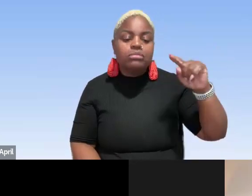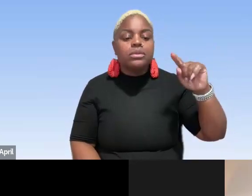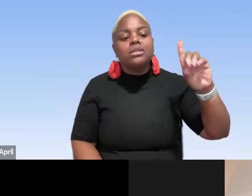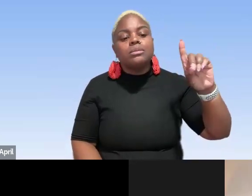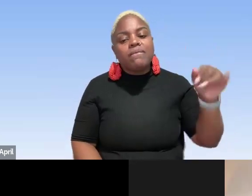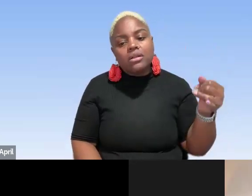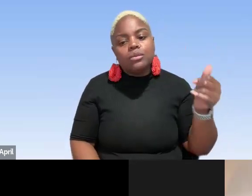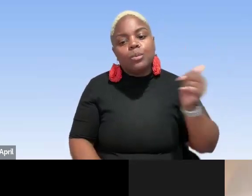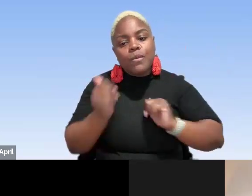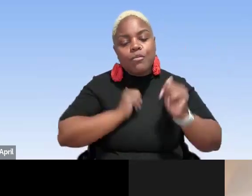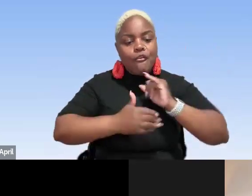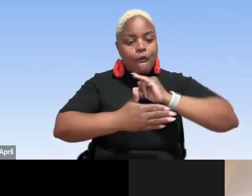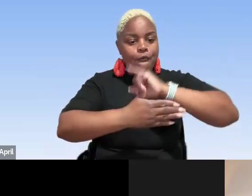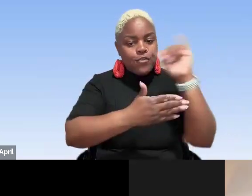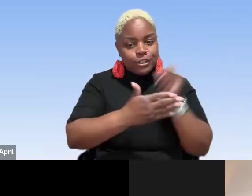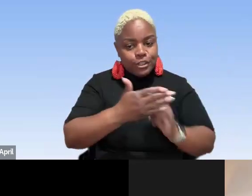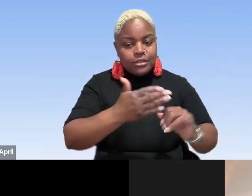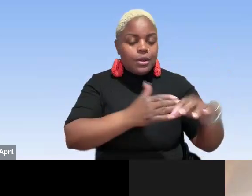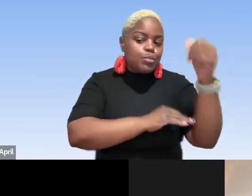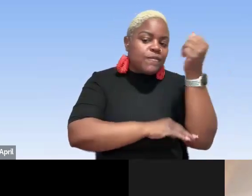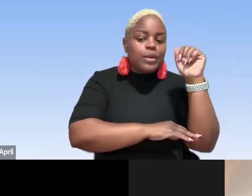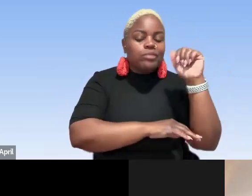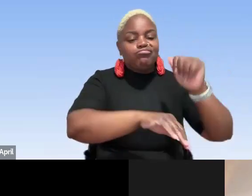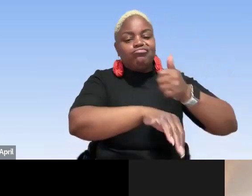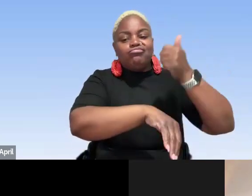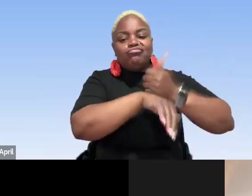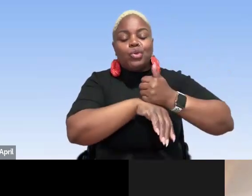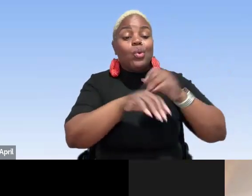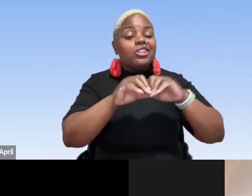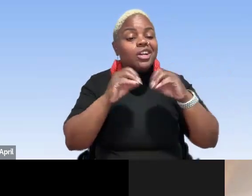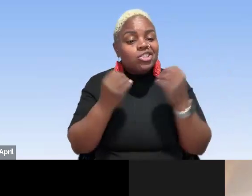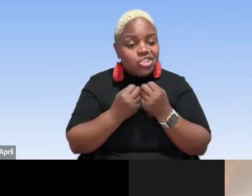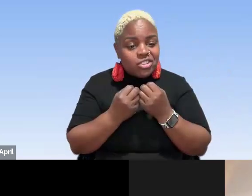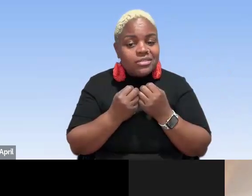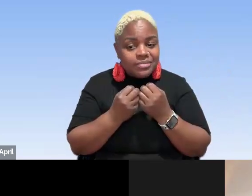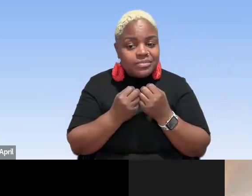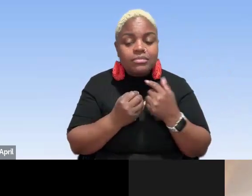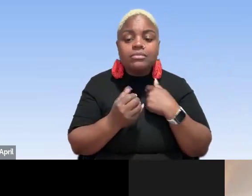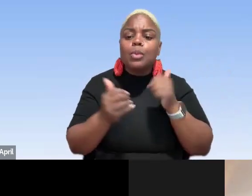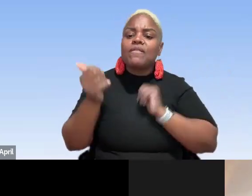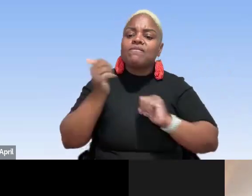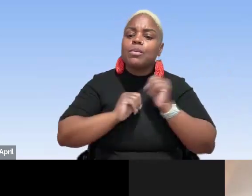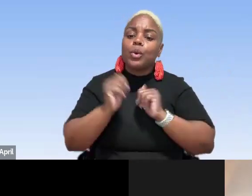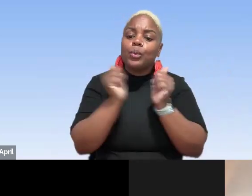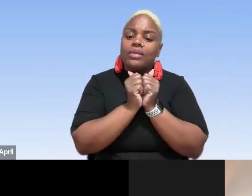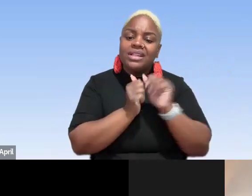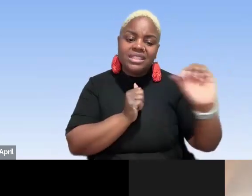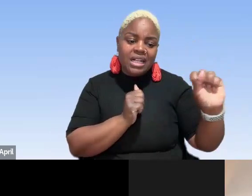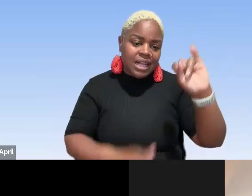building organization. I have been performing with Sins since 2007.